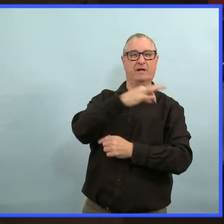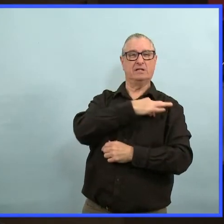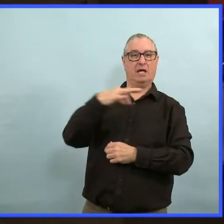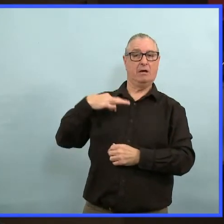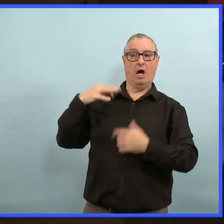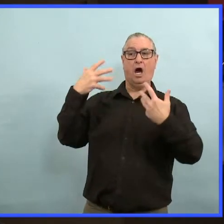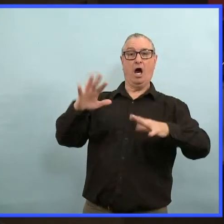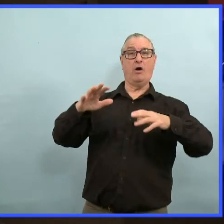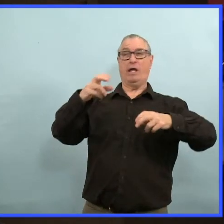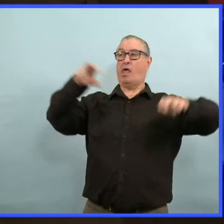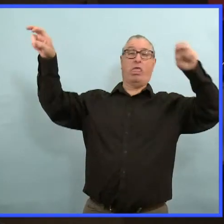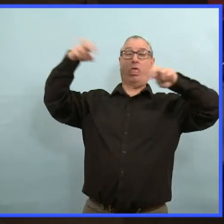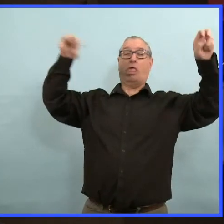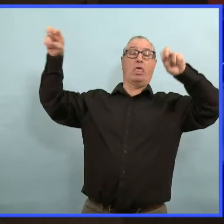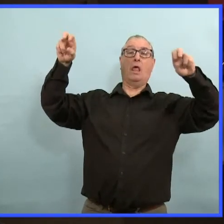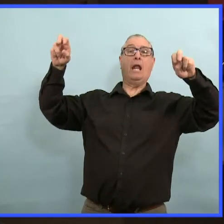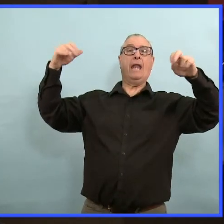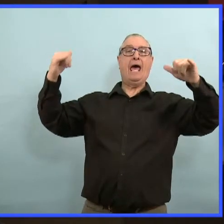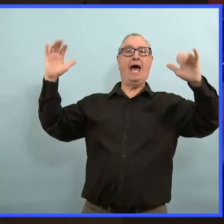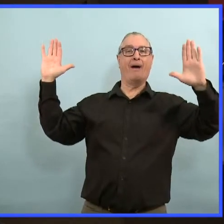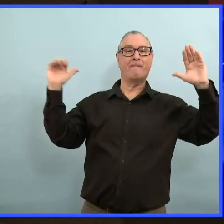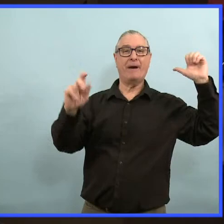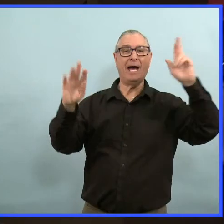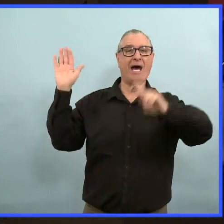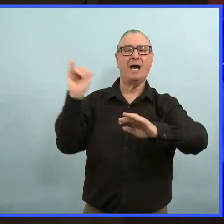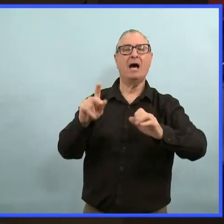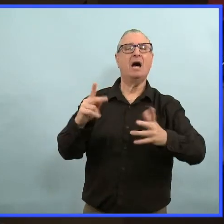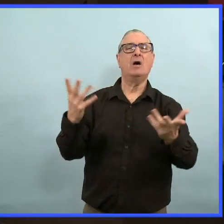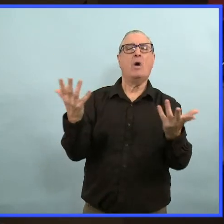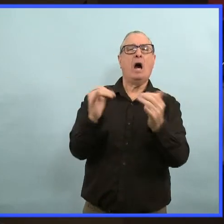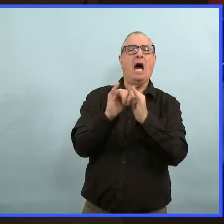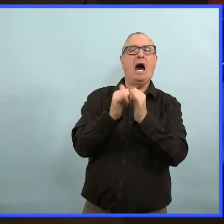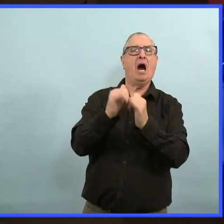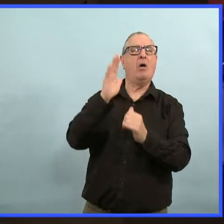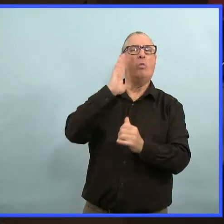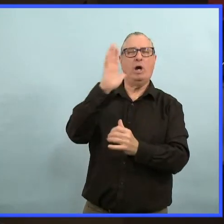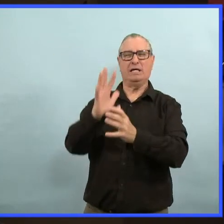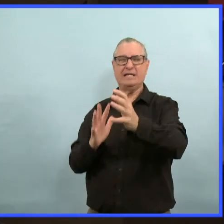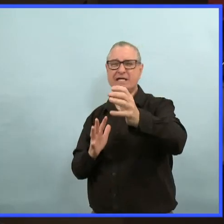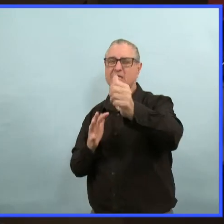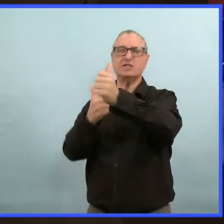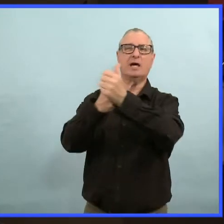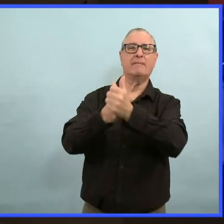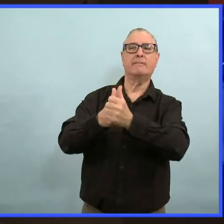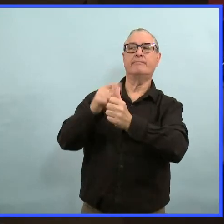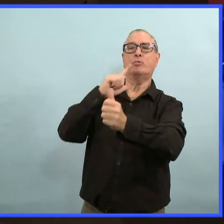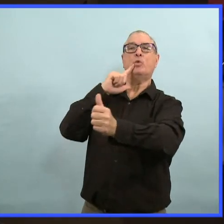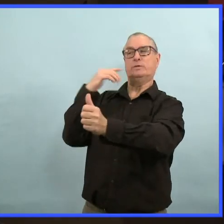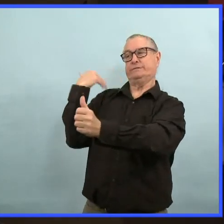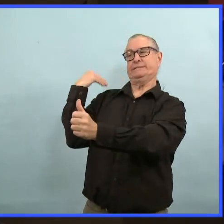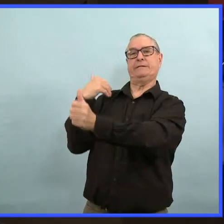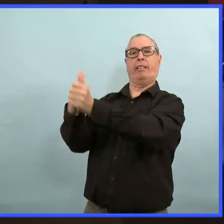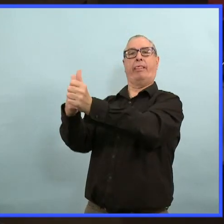how the the surgery backlog and procedures are going to be handled is there going to be increased